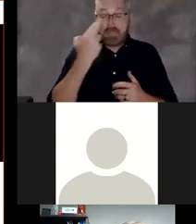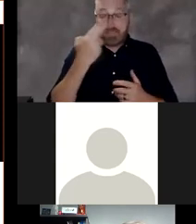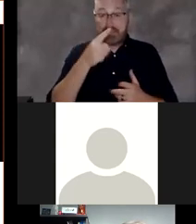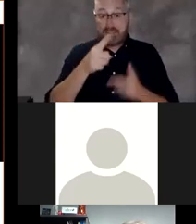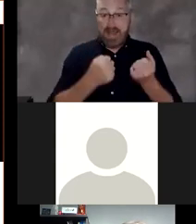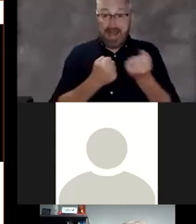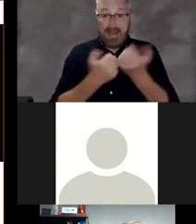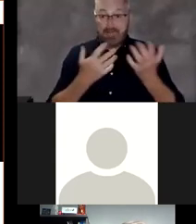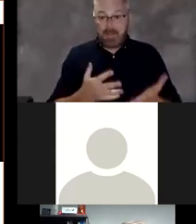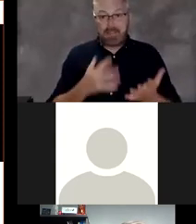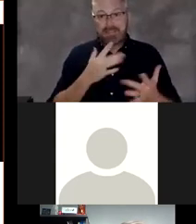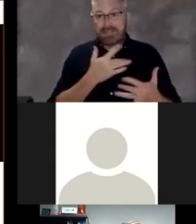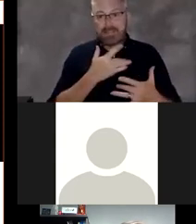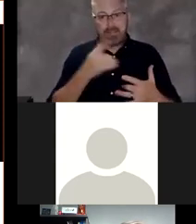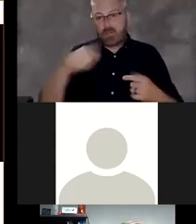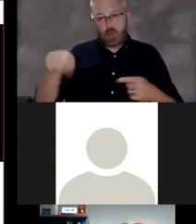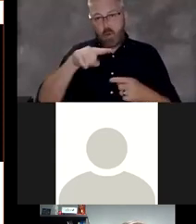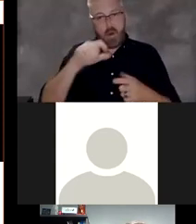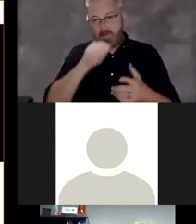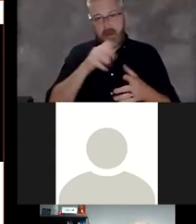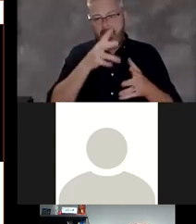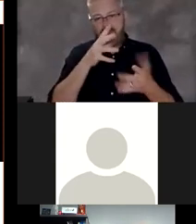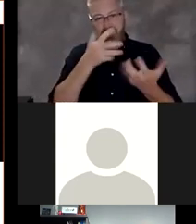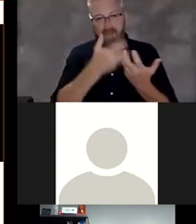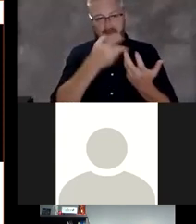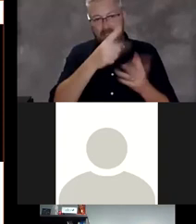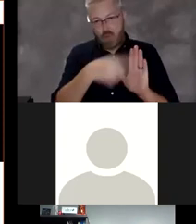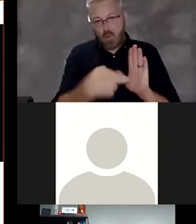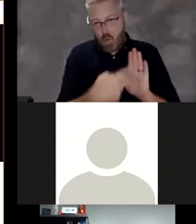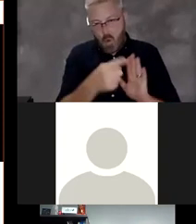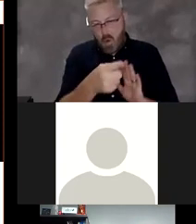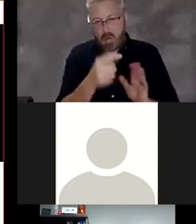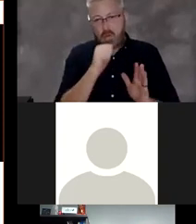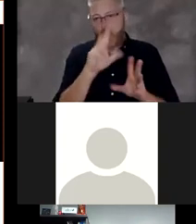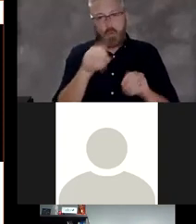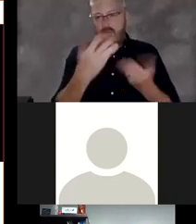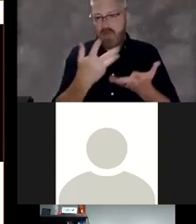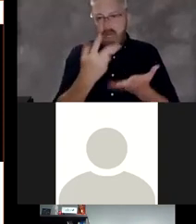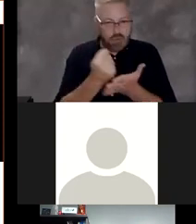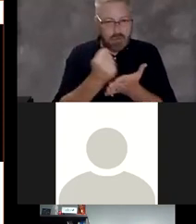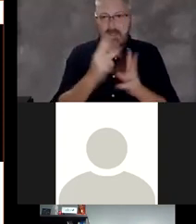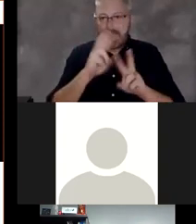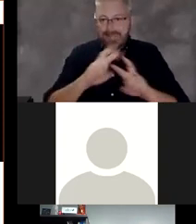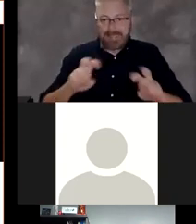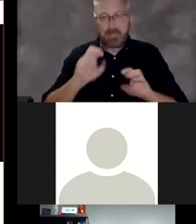NOT FALL UNDER THIS ROLE MOST LIKELY. THEY DON'T PROVIDE TREATMENT, ASSESSMENT OR COUNSELING IN THE